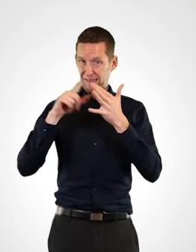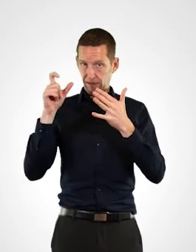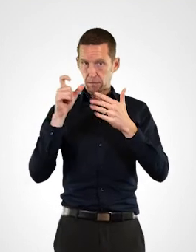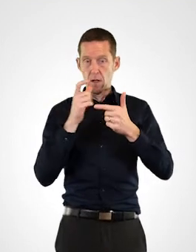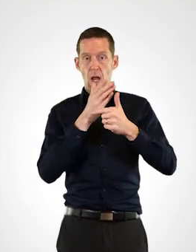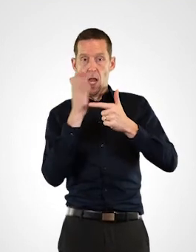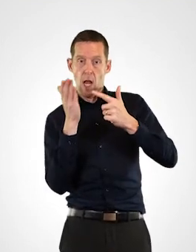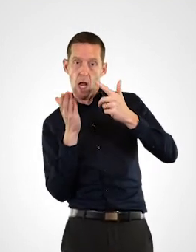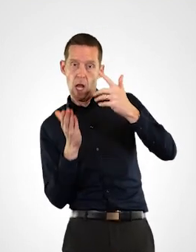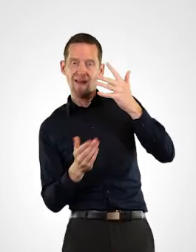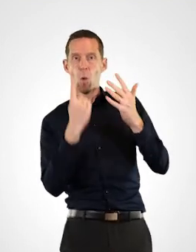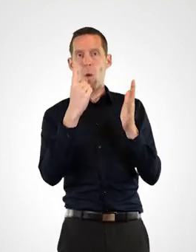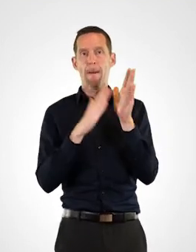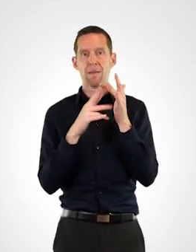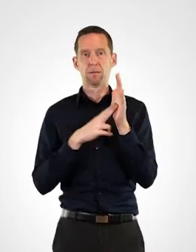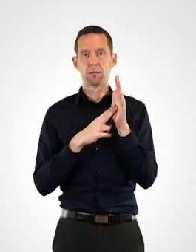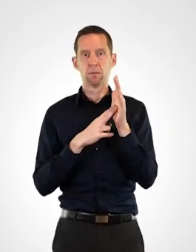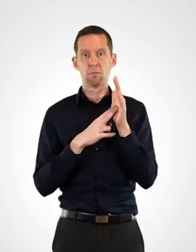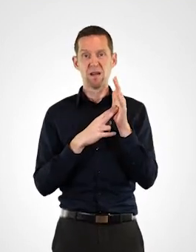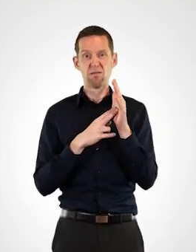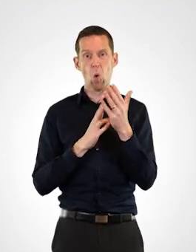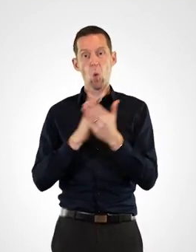for about a minute, so five times per day.